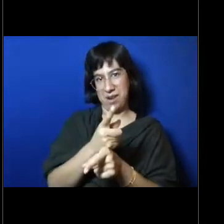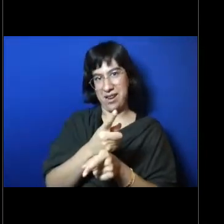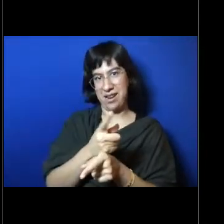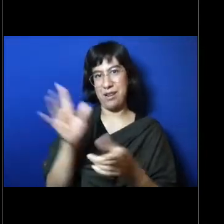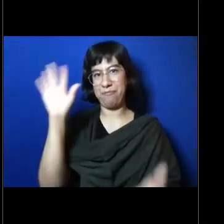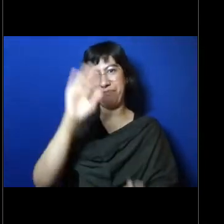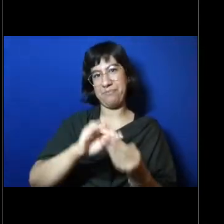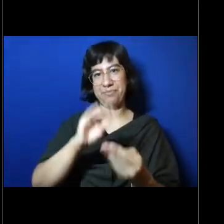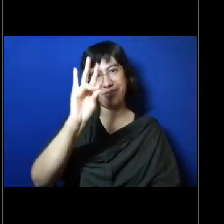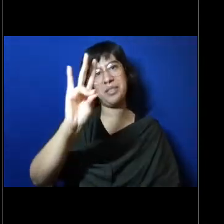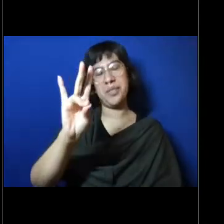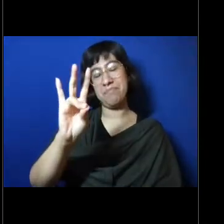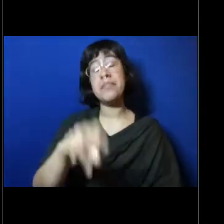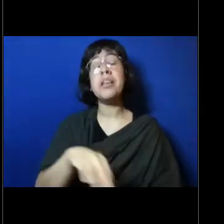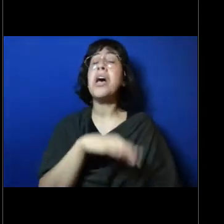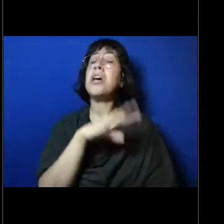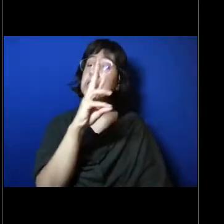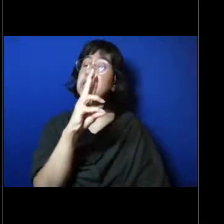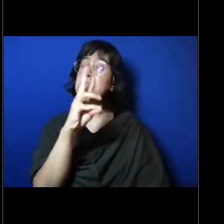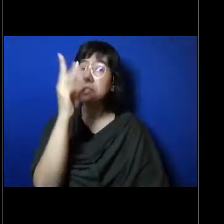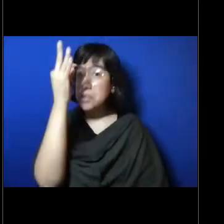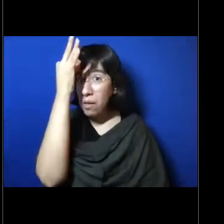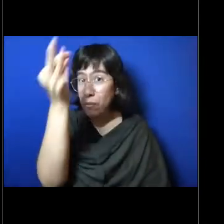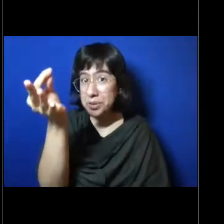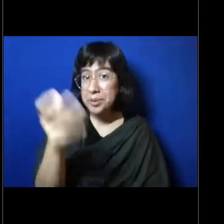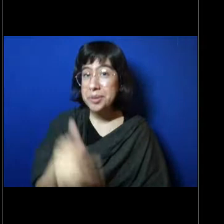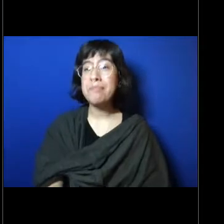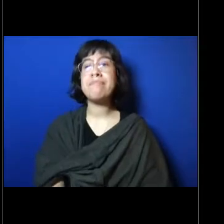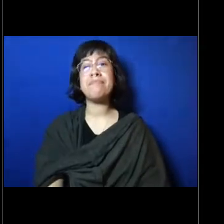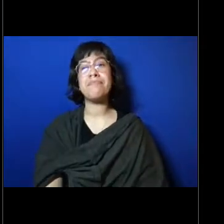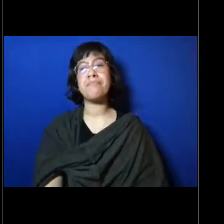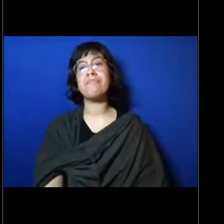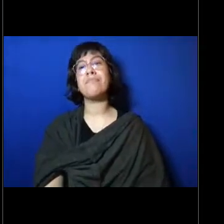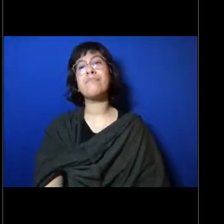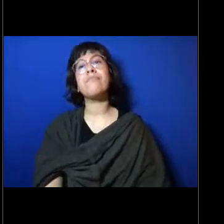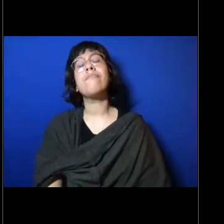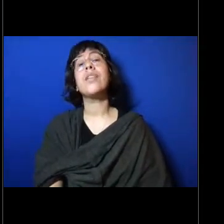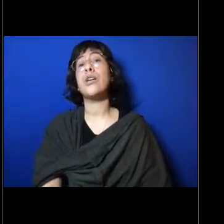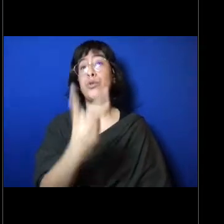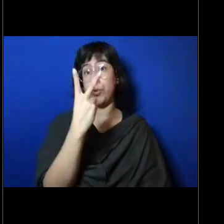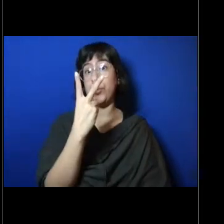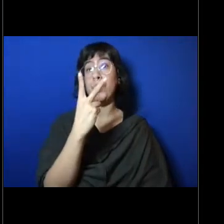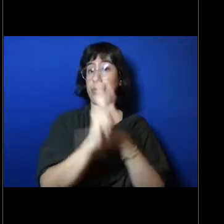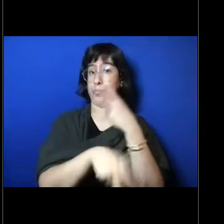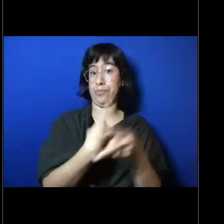so six is super close, and the two species that are mentioned red and white